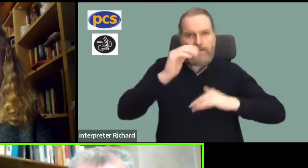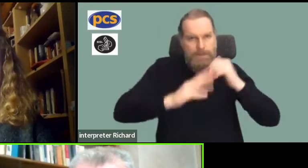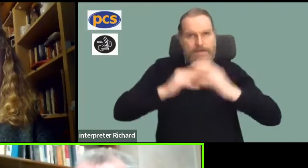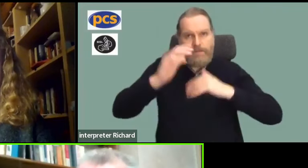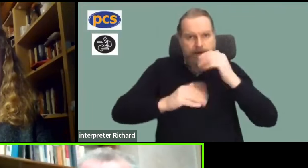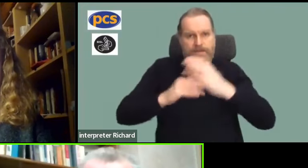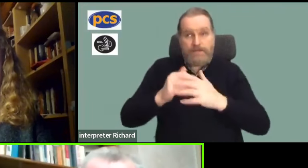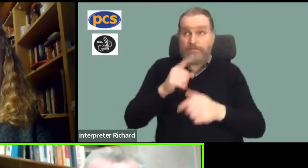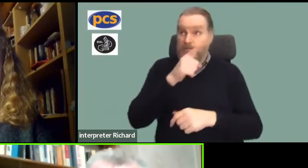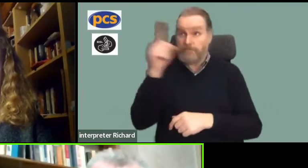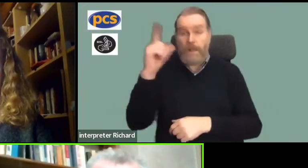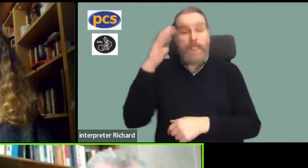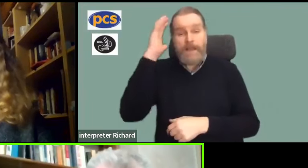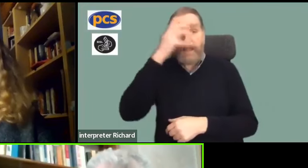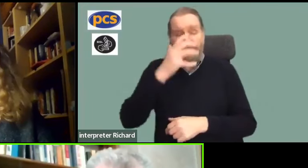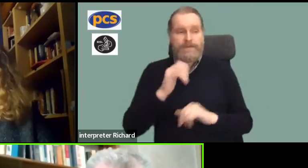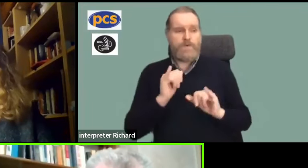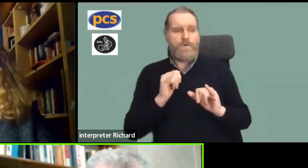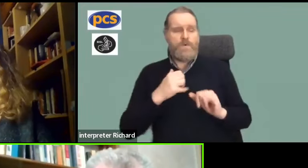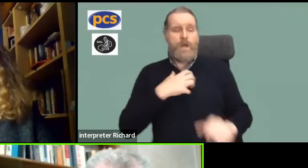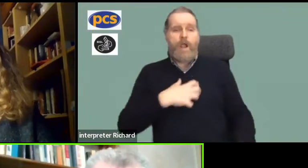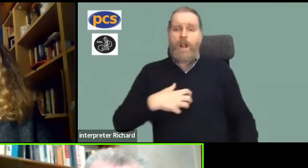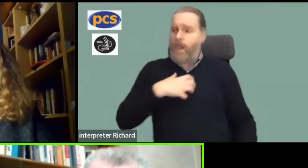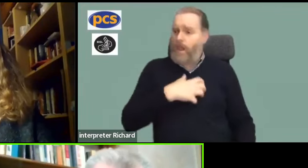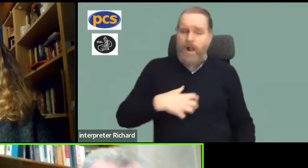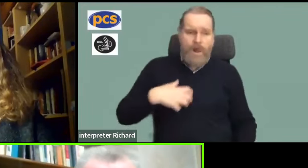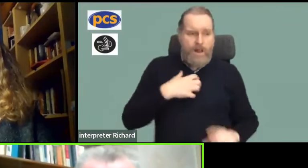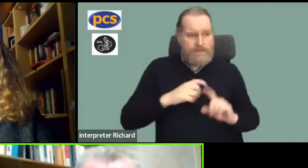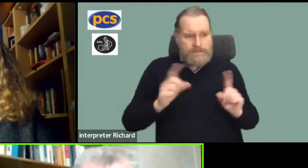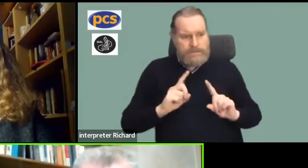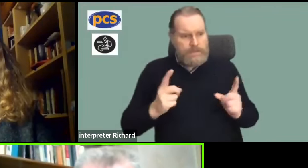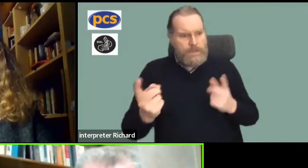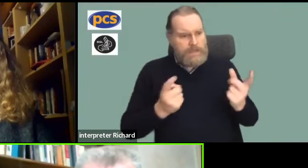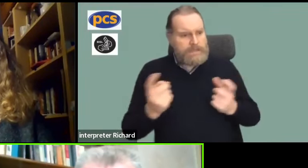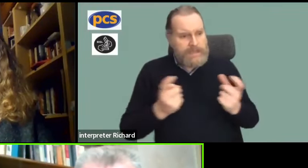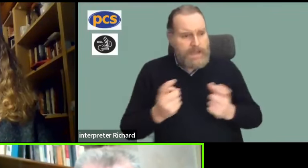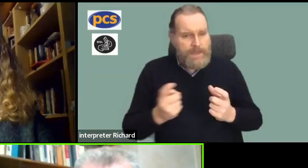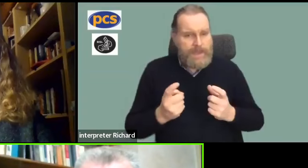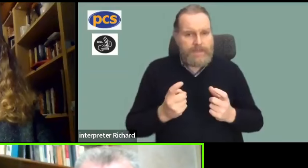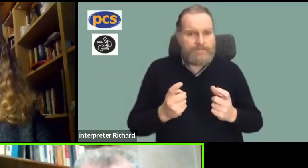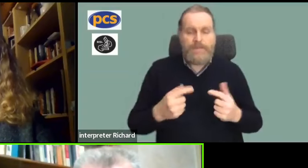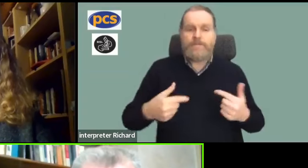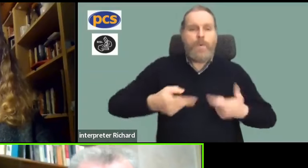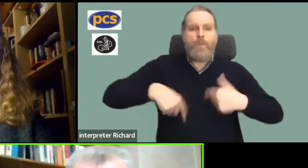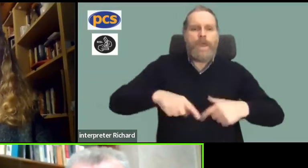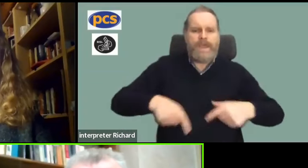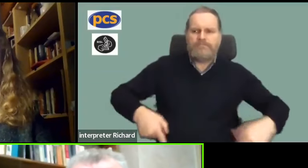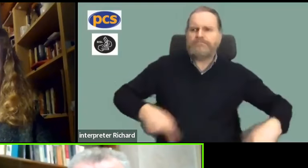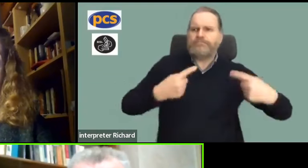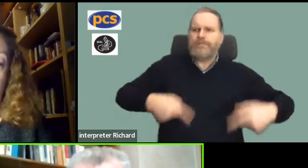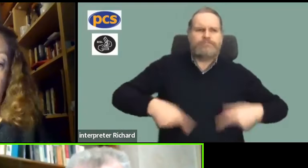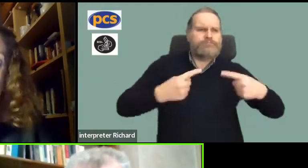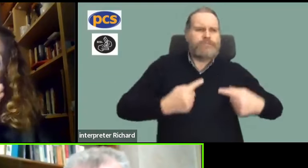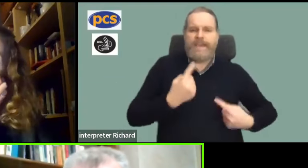the The employers are clearly working about d about it, but what they d about it, but what they want now more than anything now more than anything is division in our ranks that is